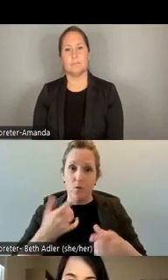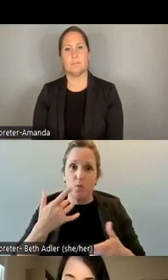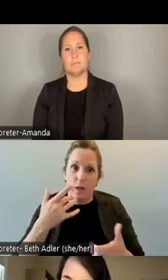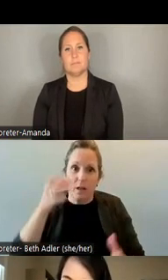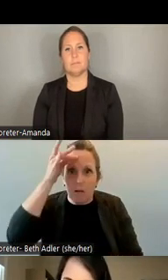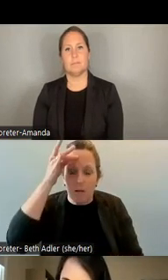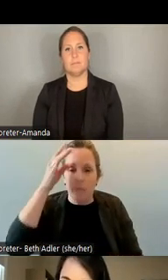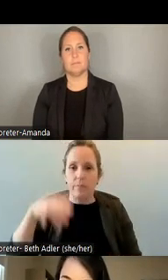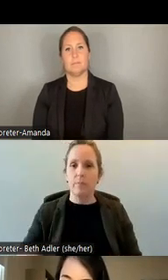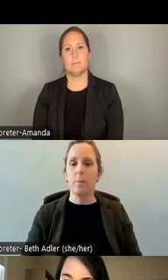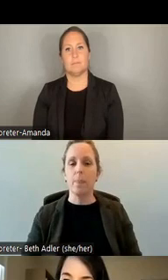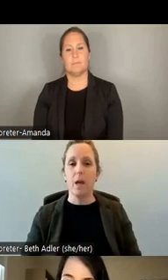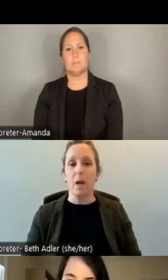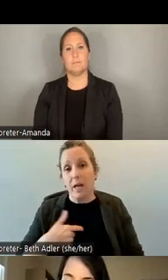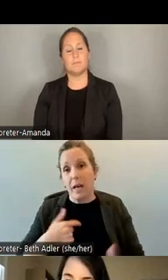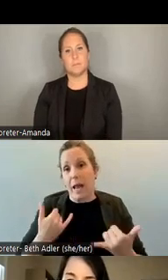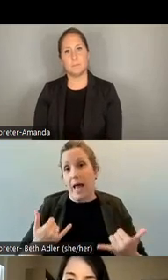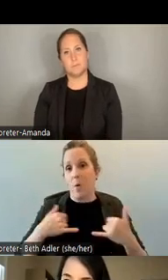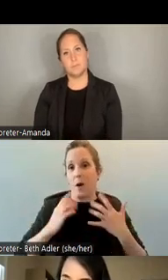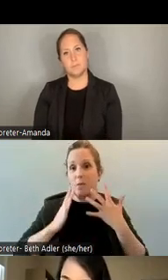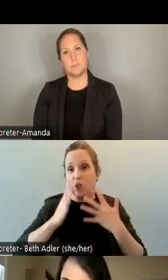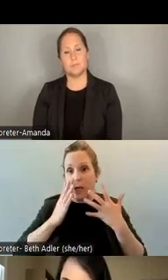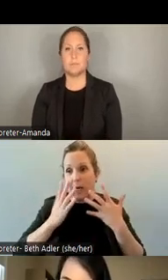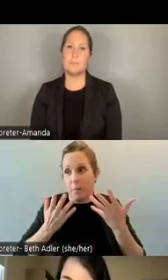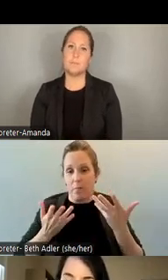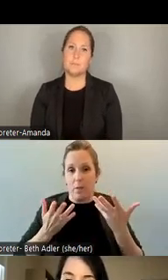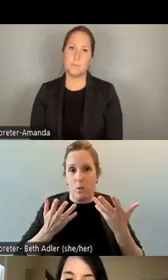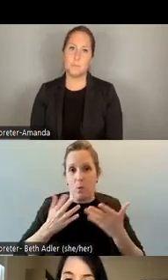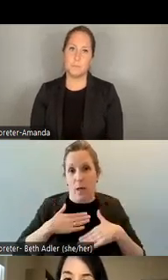I had these misconceptions that the person would be really difficult to connect with or